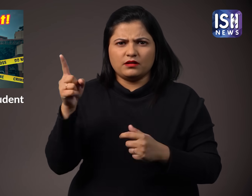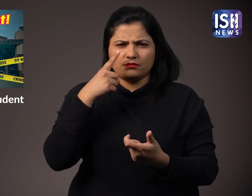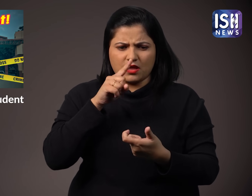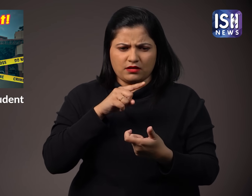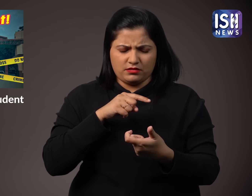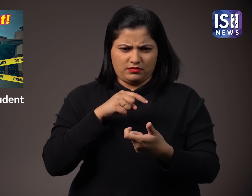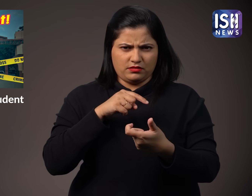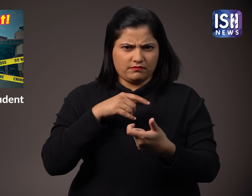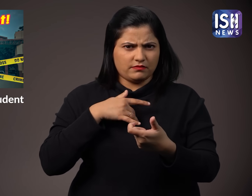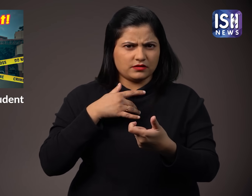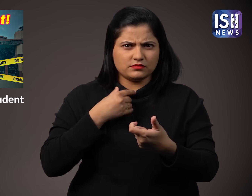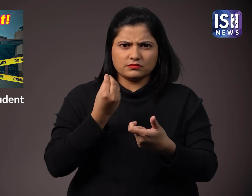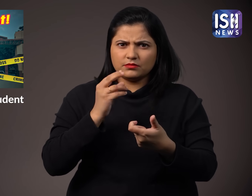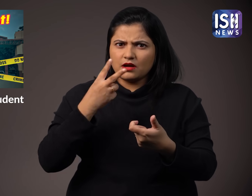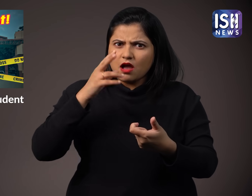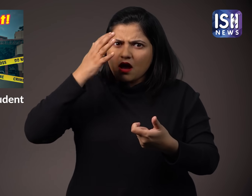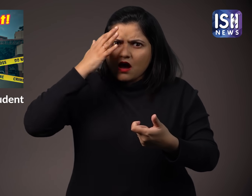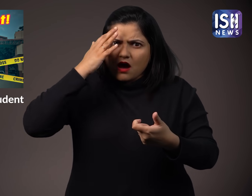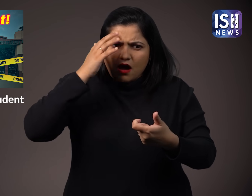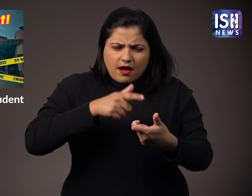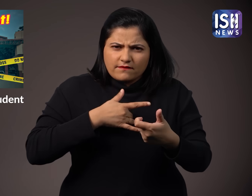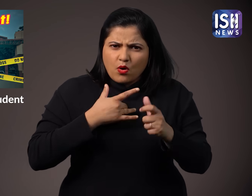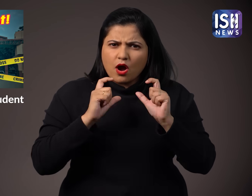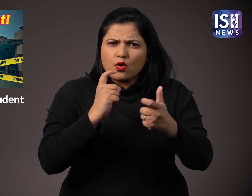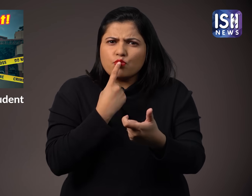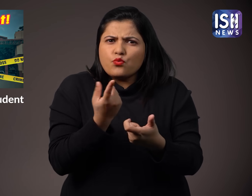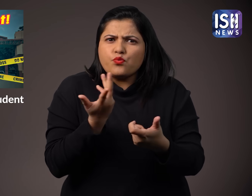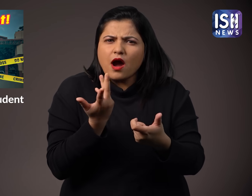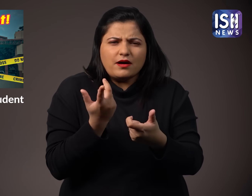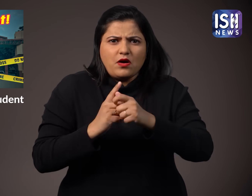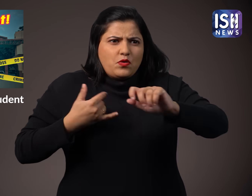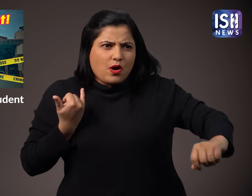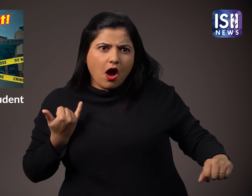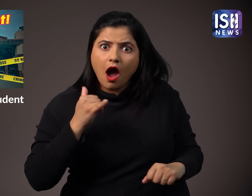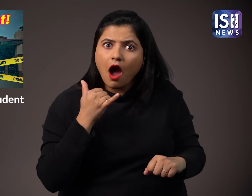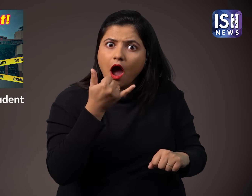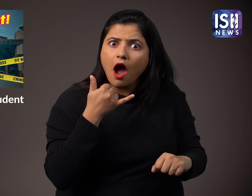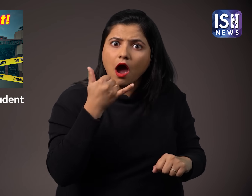Swarnalatha grew suspicious and immediately tried to call Rahul.